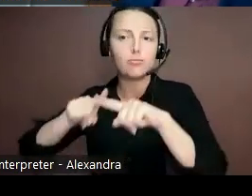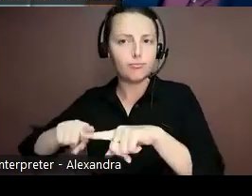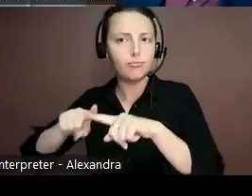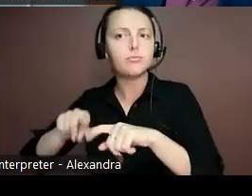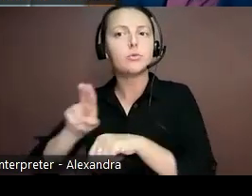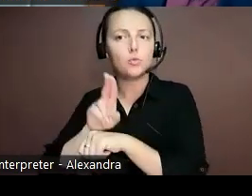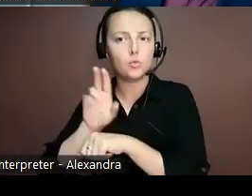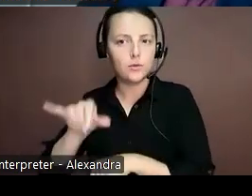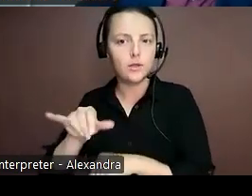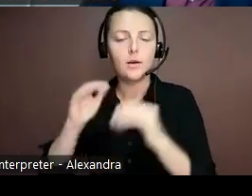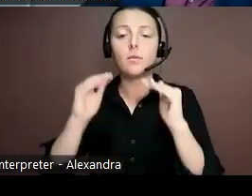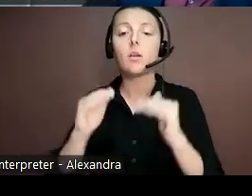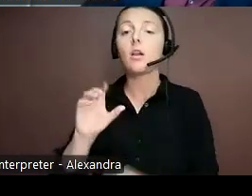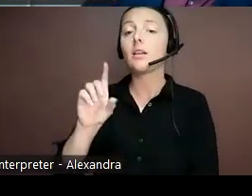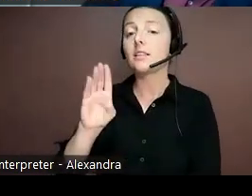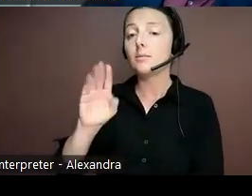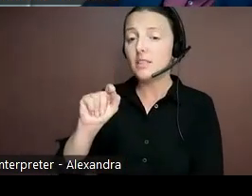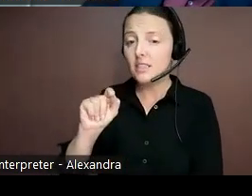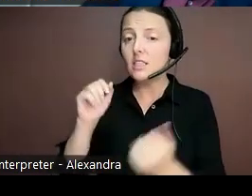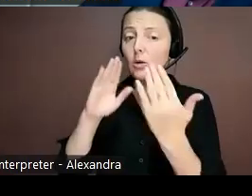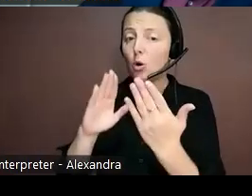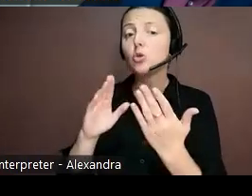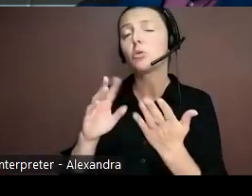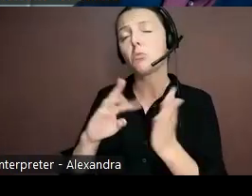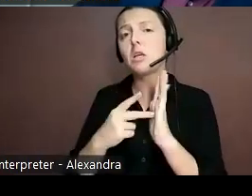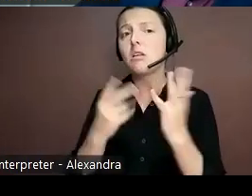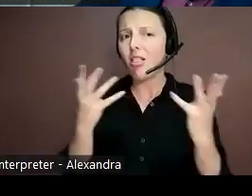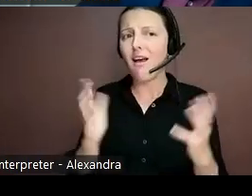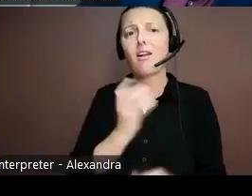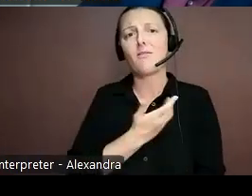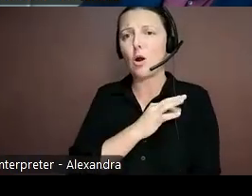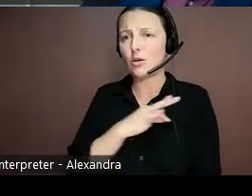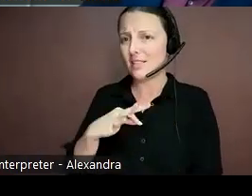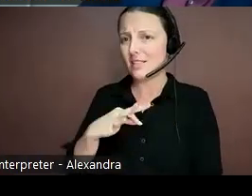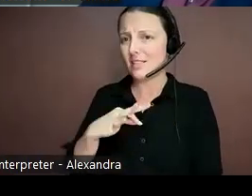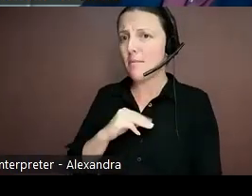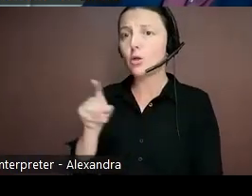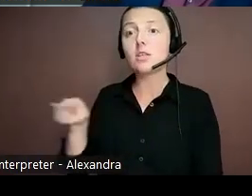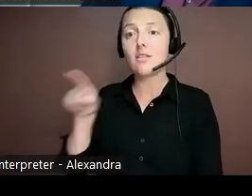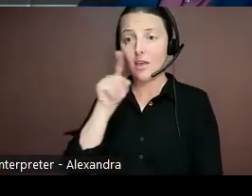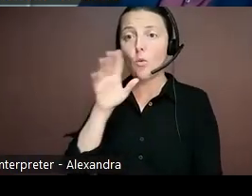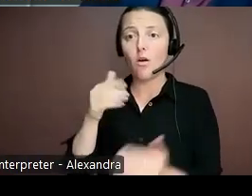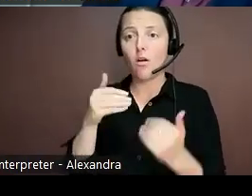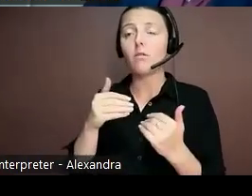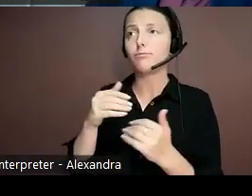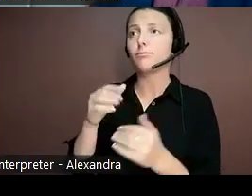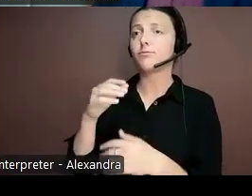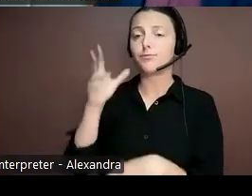members um get that kind of DBT uh foundational skills training uh as part of how they communicate